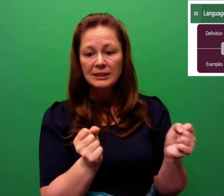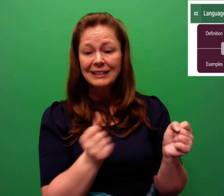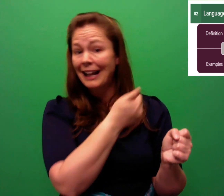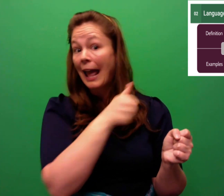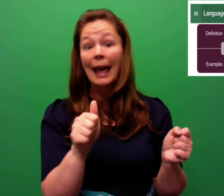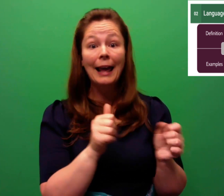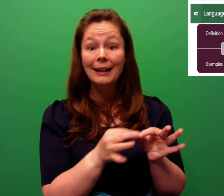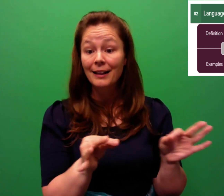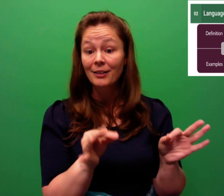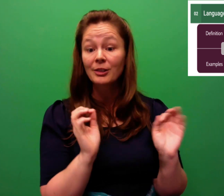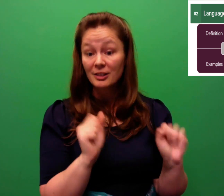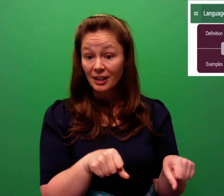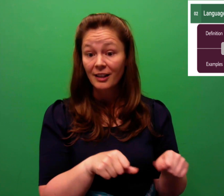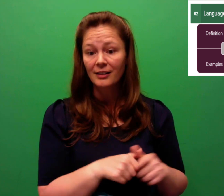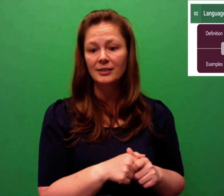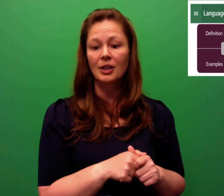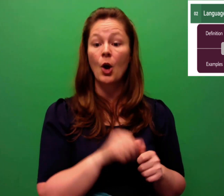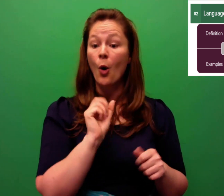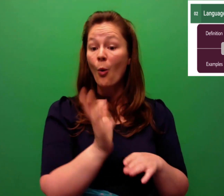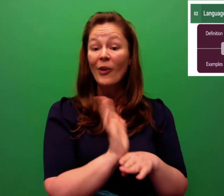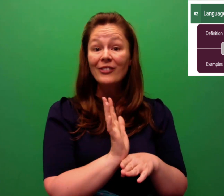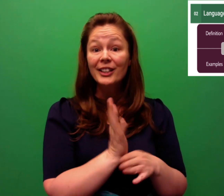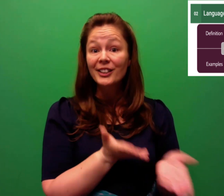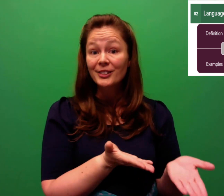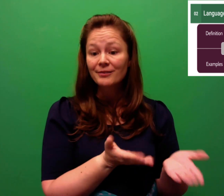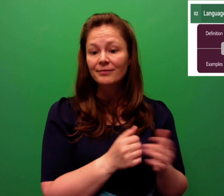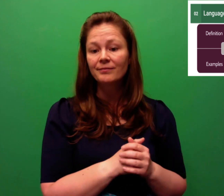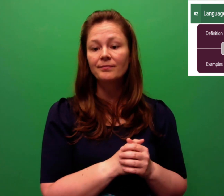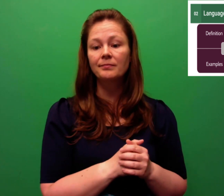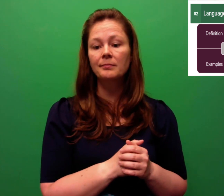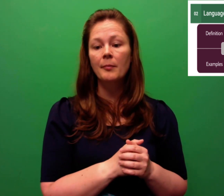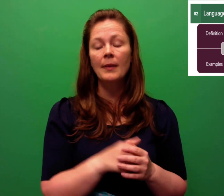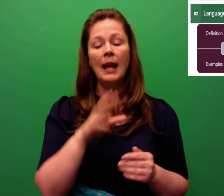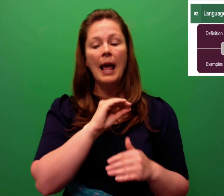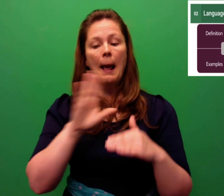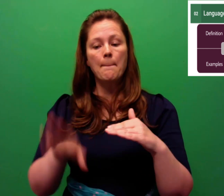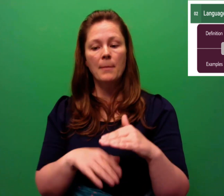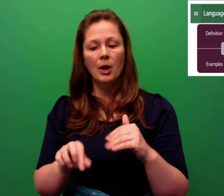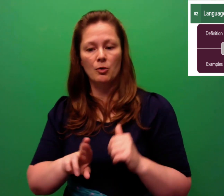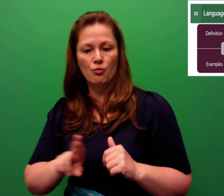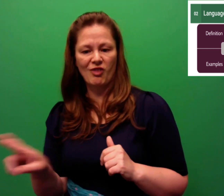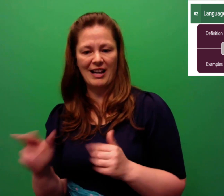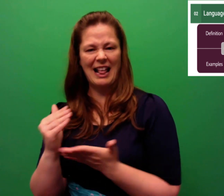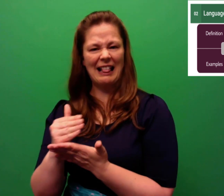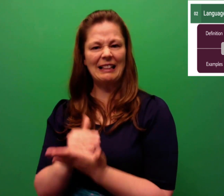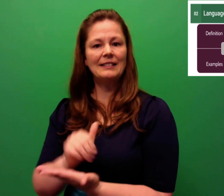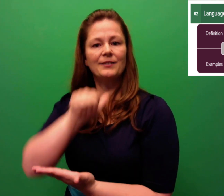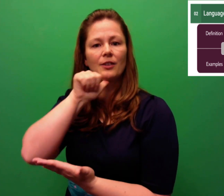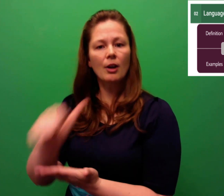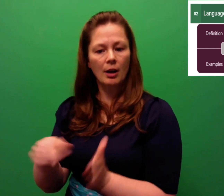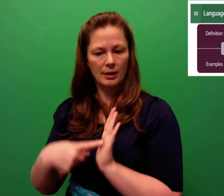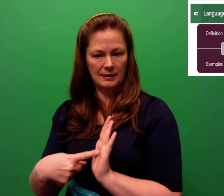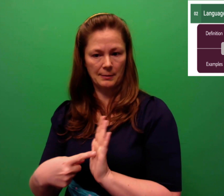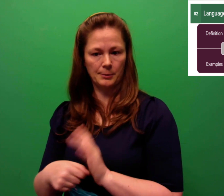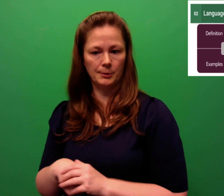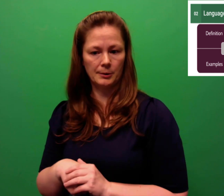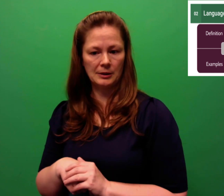examples that can be visual linguistic or even video and the bottom right is a